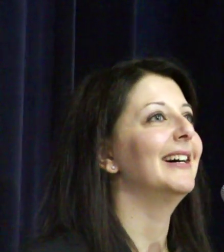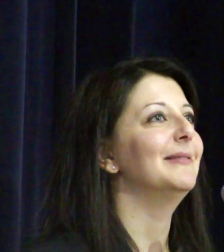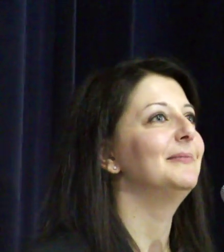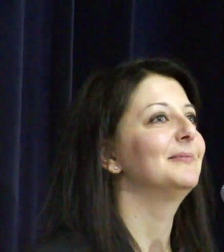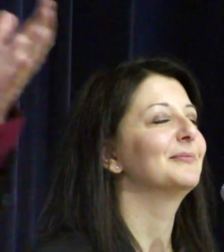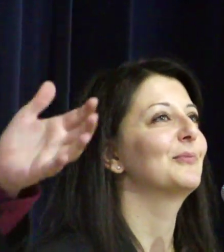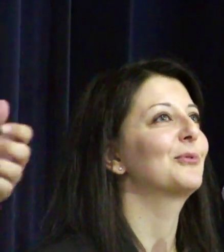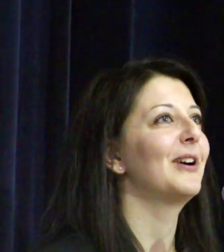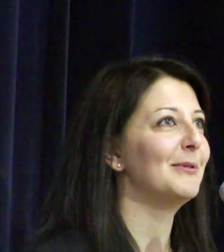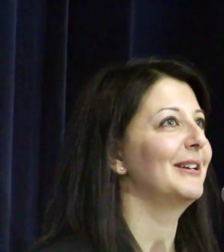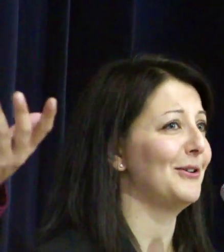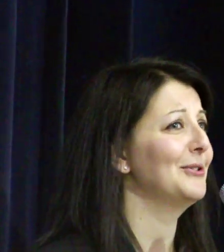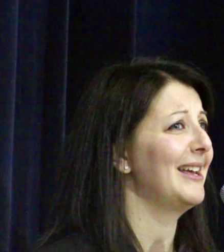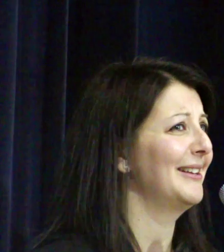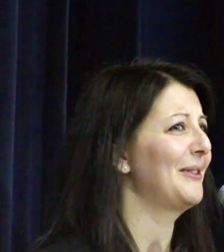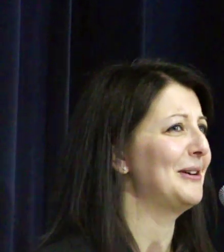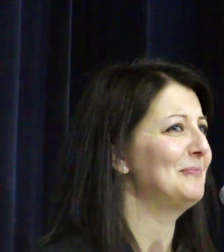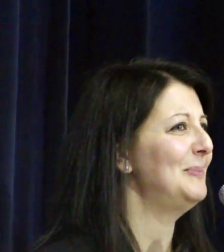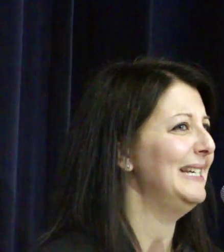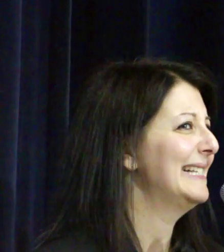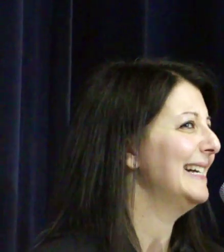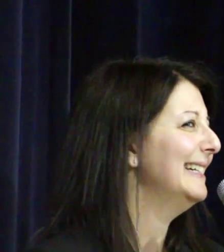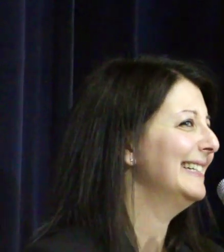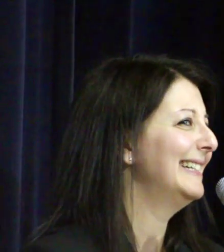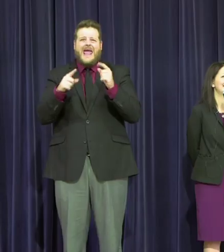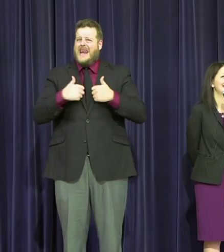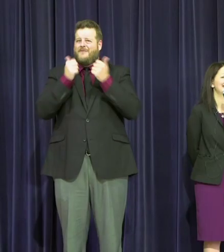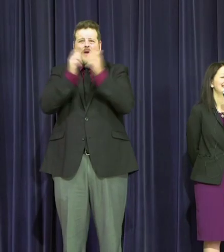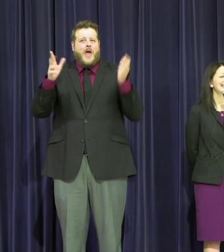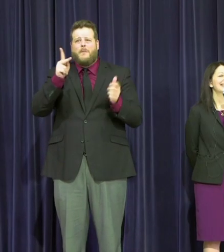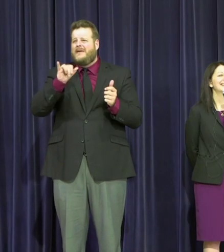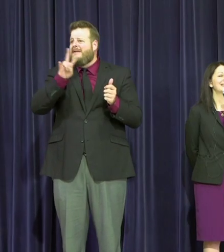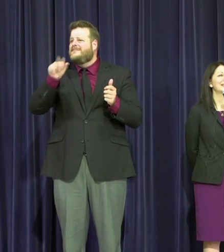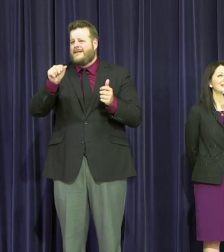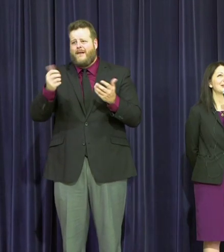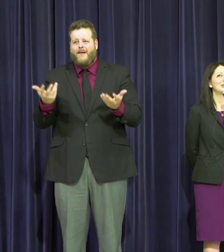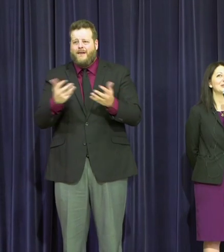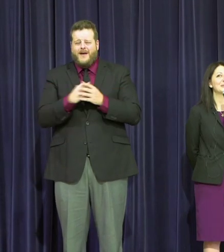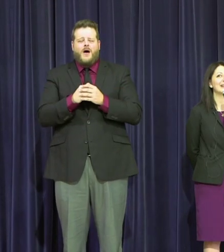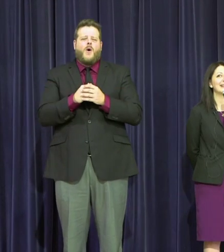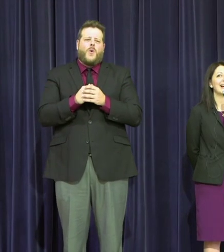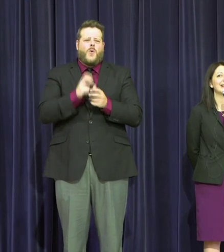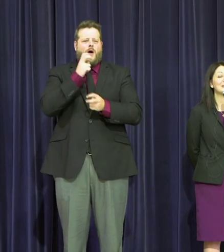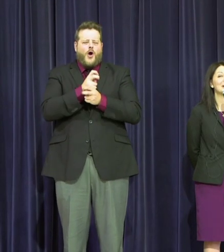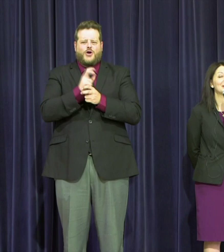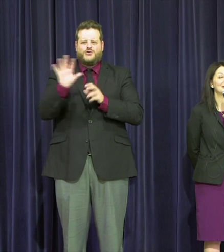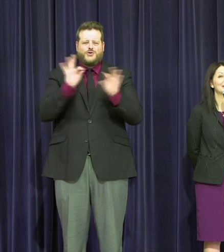I probably also can't live without pizza? So, its so hard to choose.